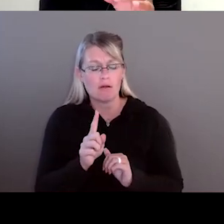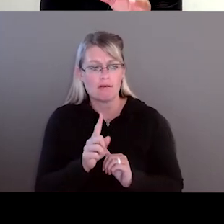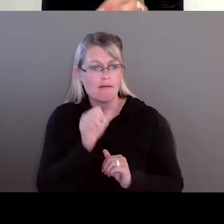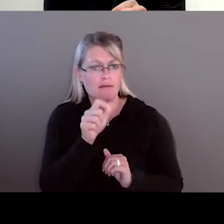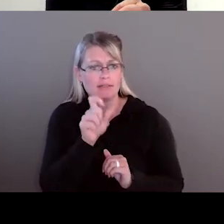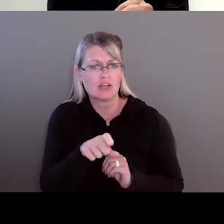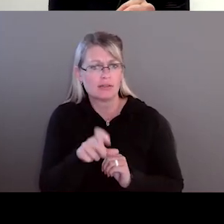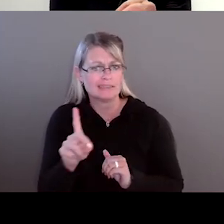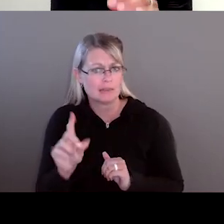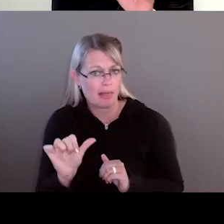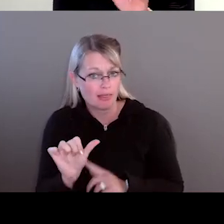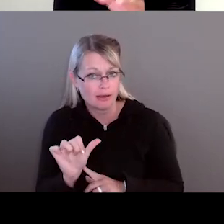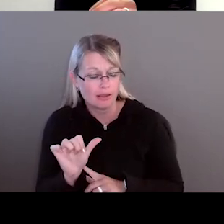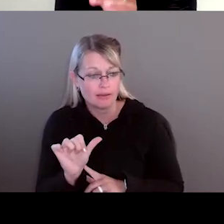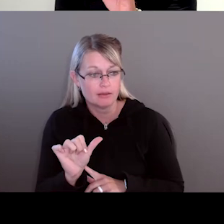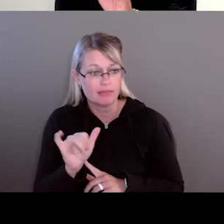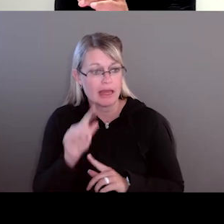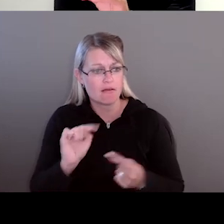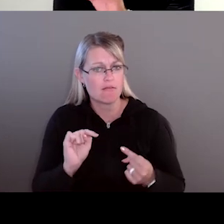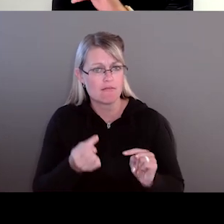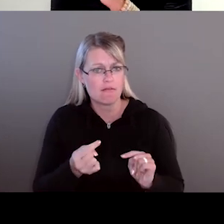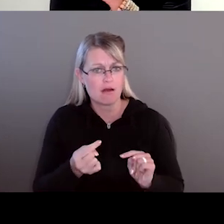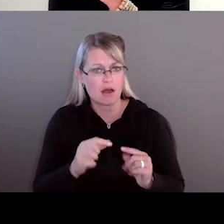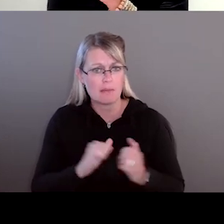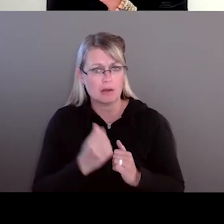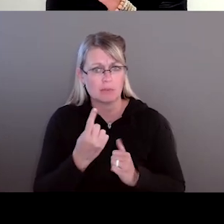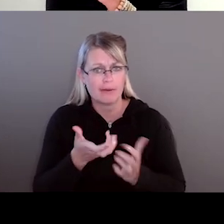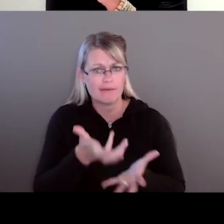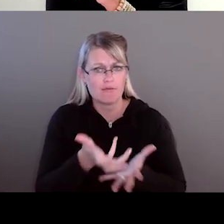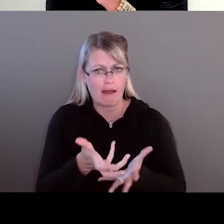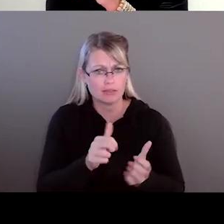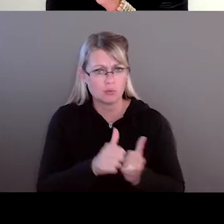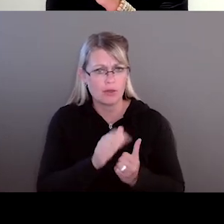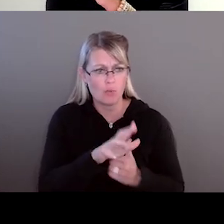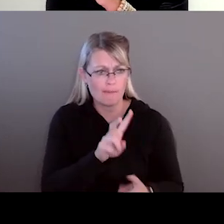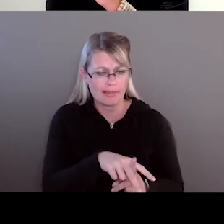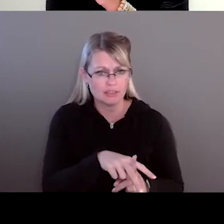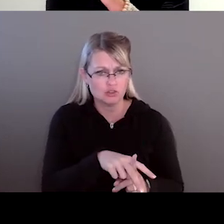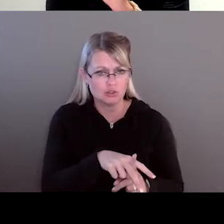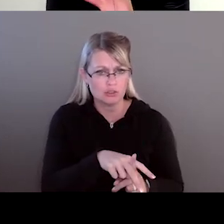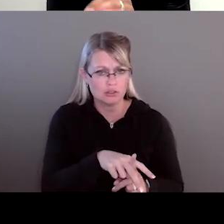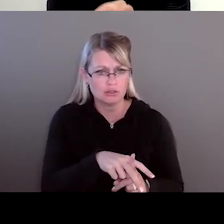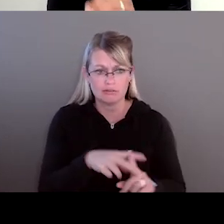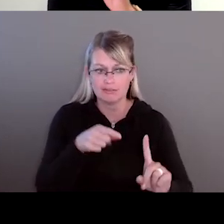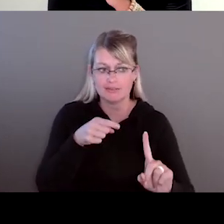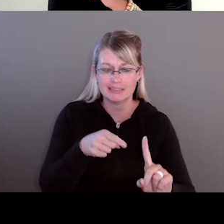a disability that can harm how someone interacts with an application, this is a situational